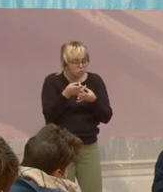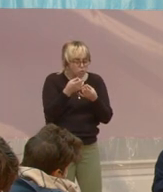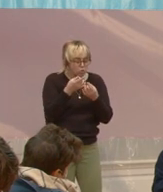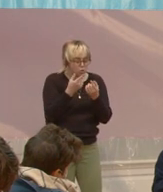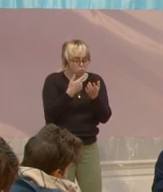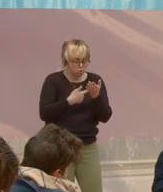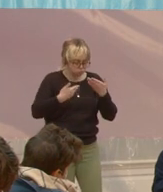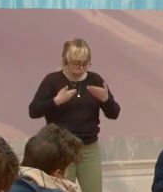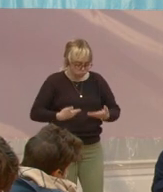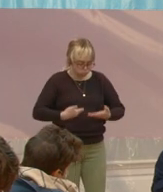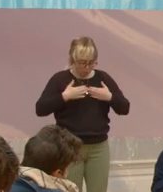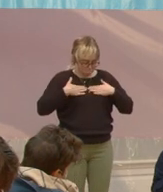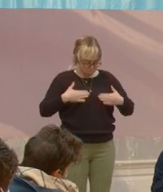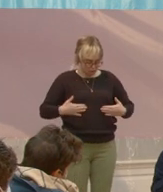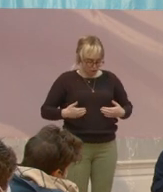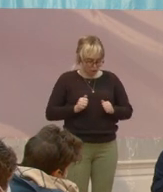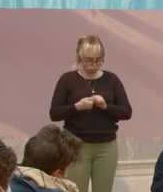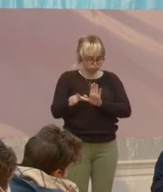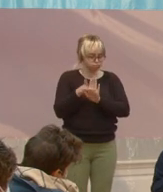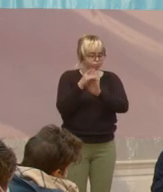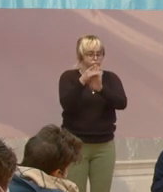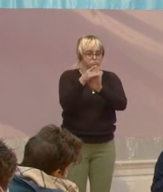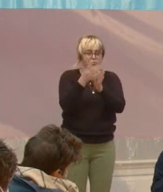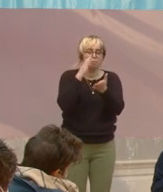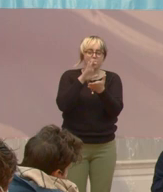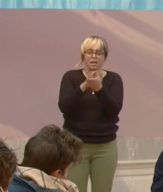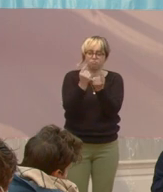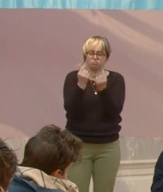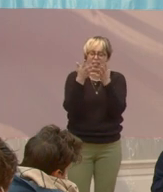body leaves for those who believe in that. And, and how